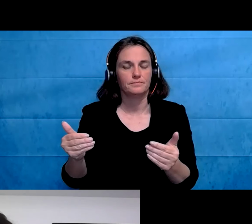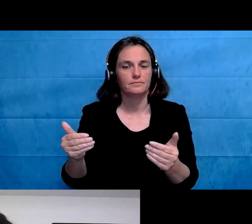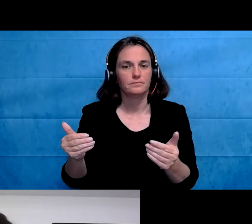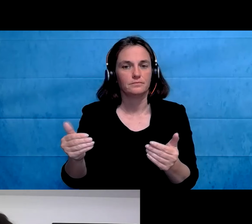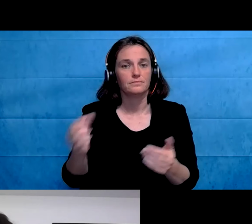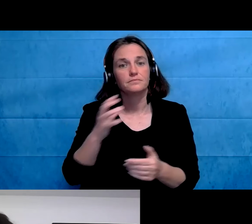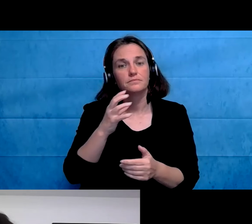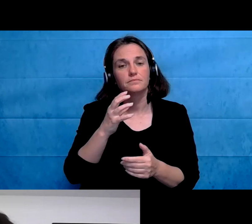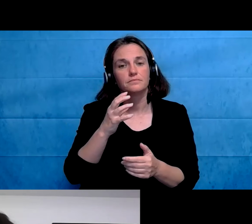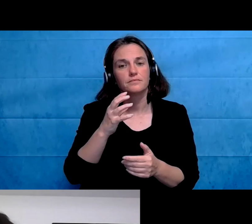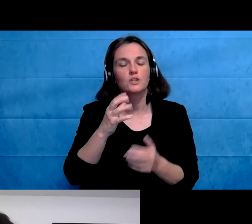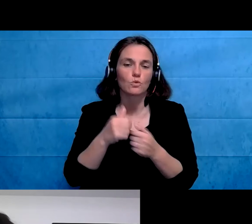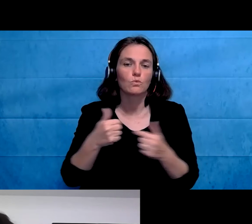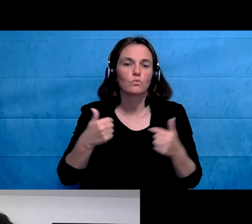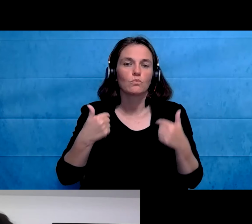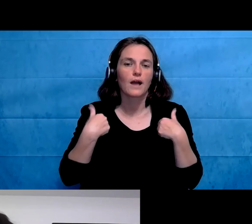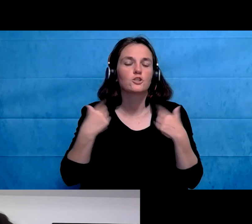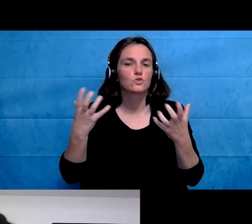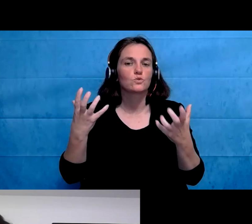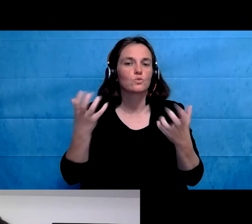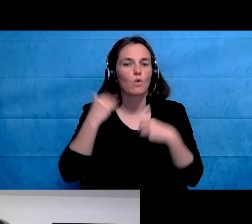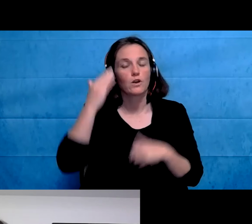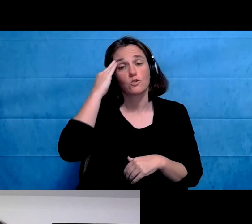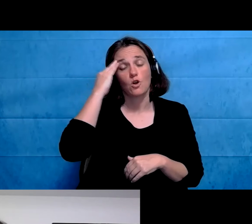So I just wanted to know if you had any experience